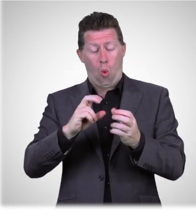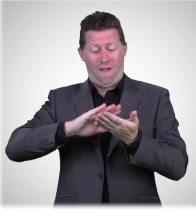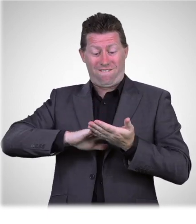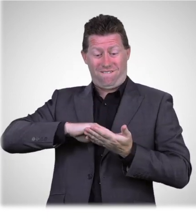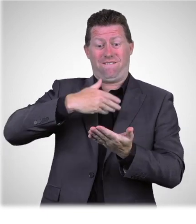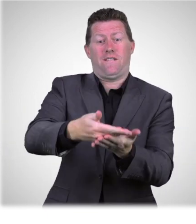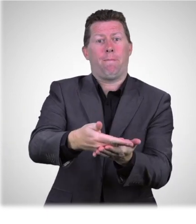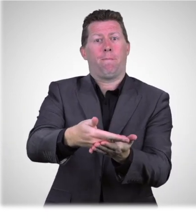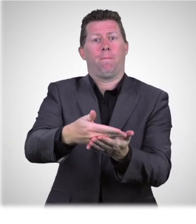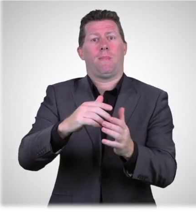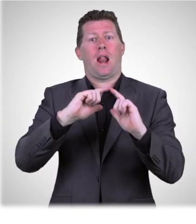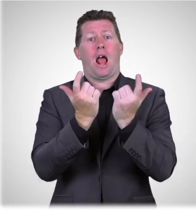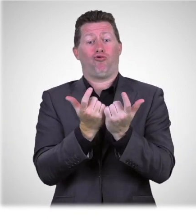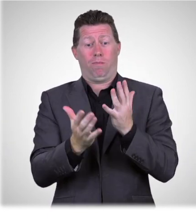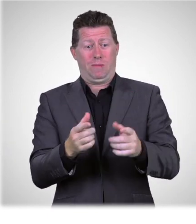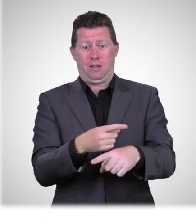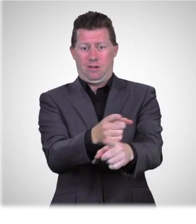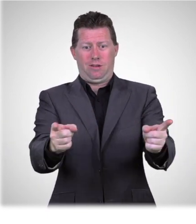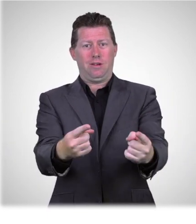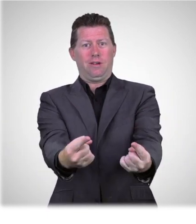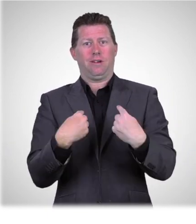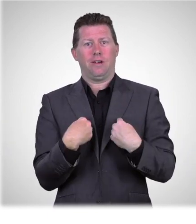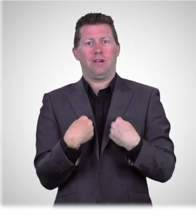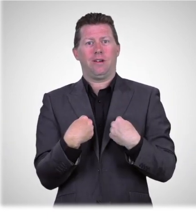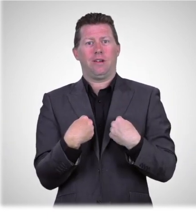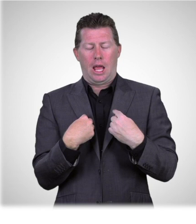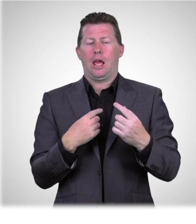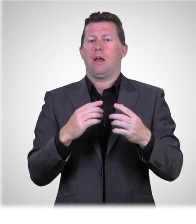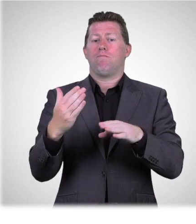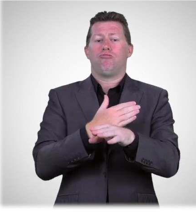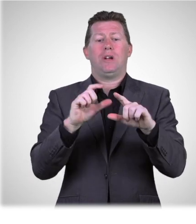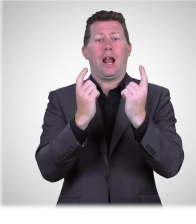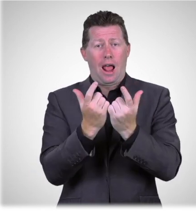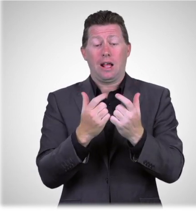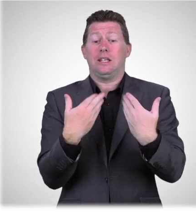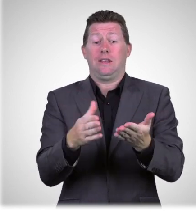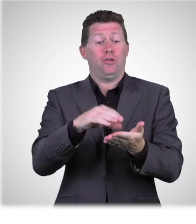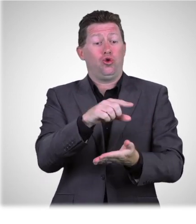model into your teaching. The pre-class activities will provide students with an opportunity to learn